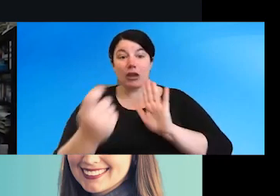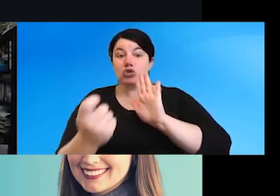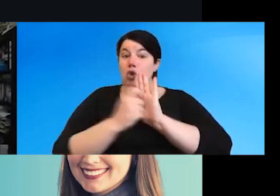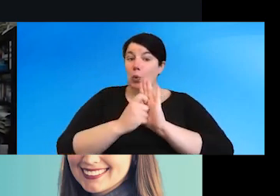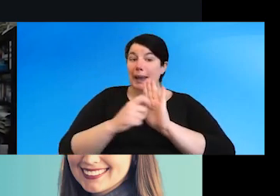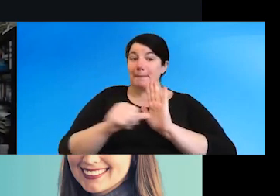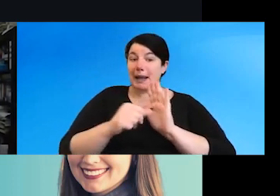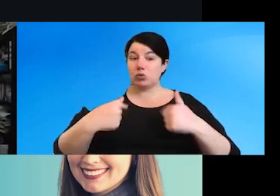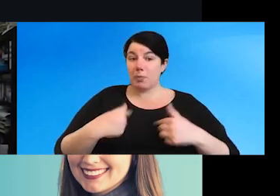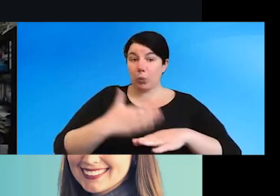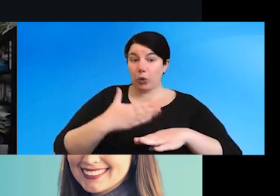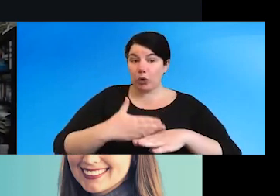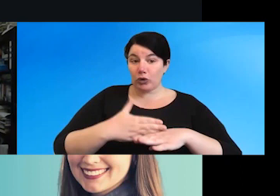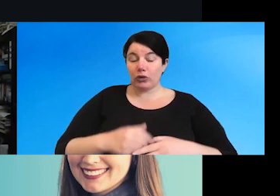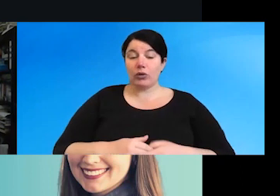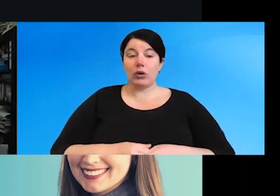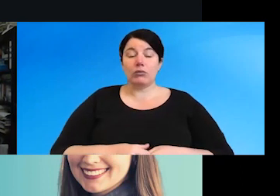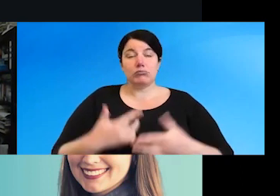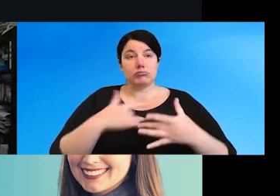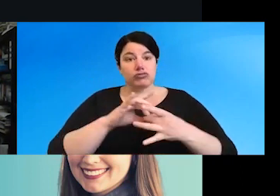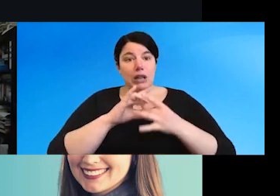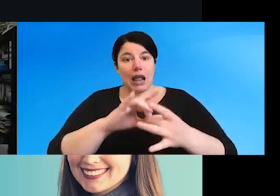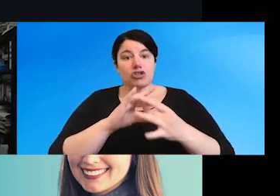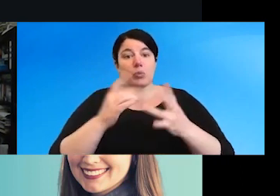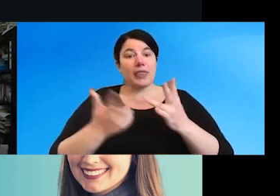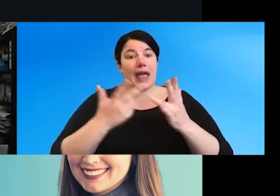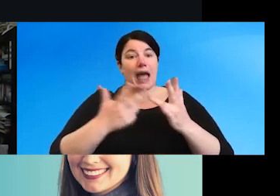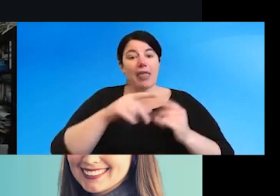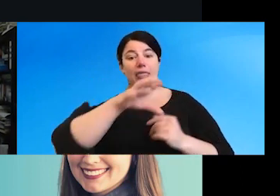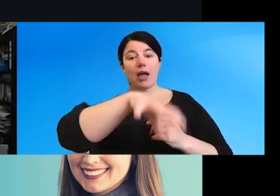want to look at your relationships with other industry partners,